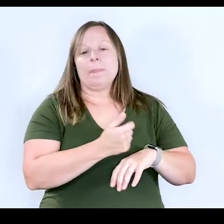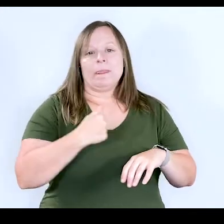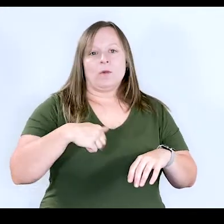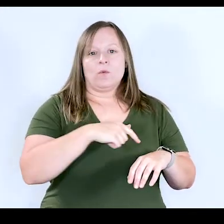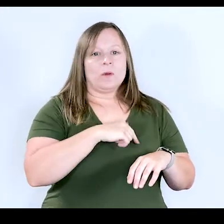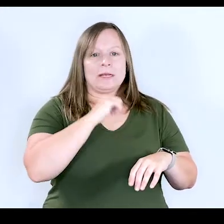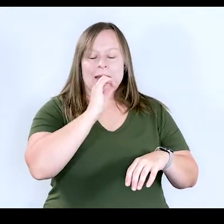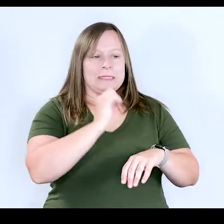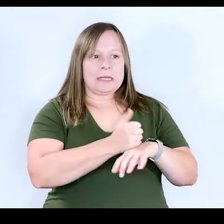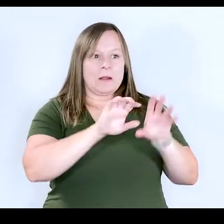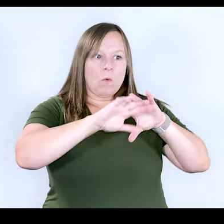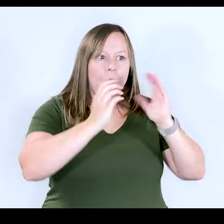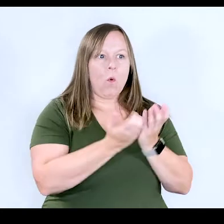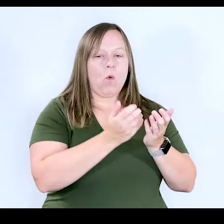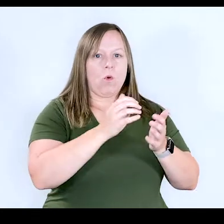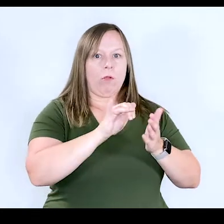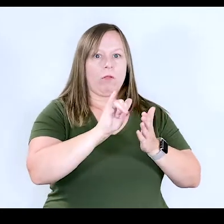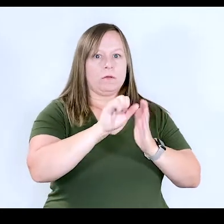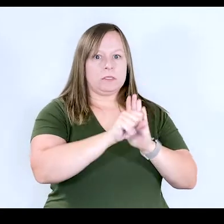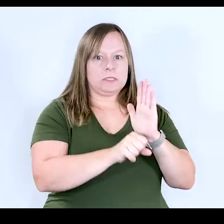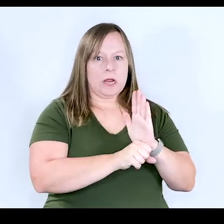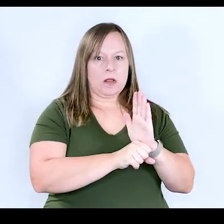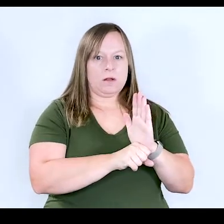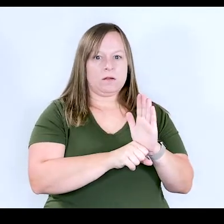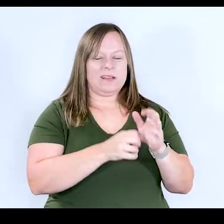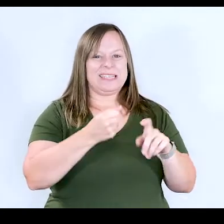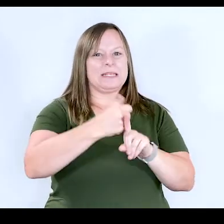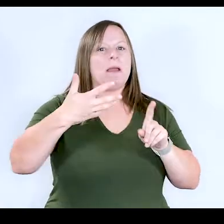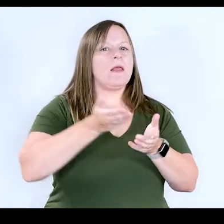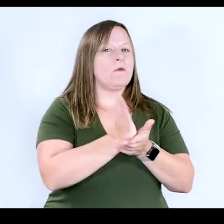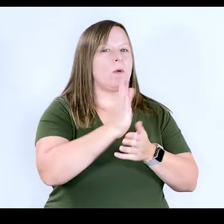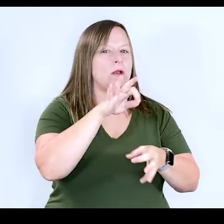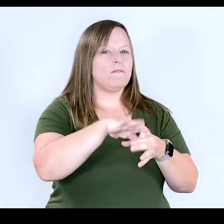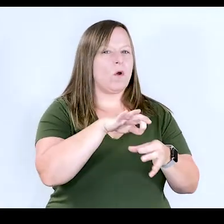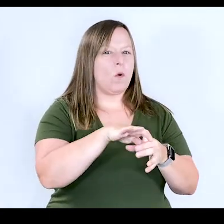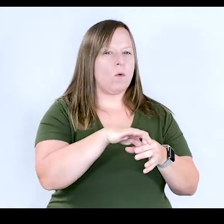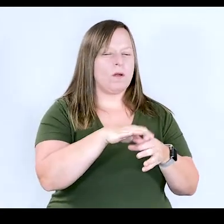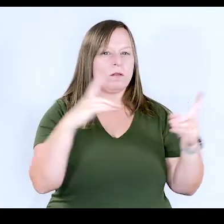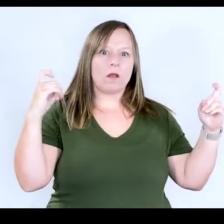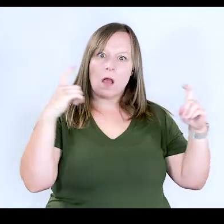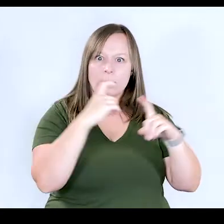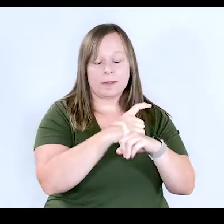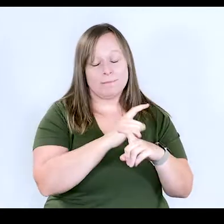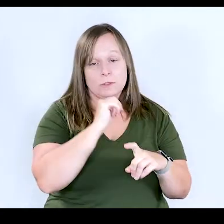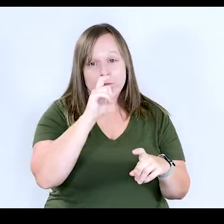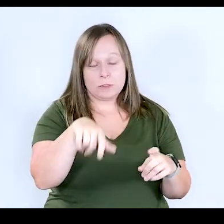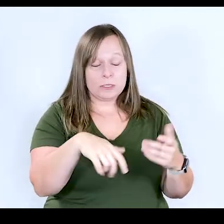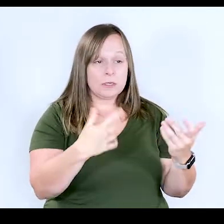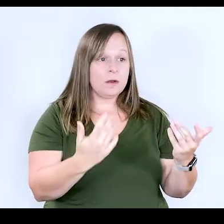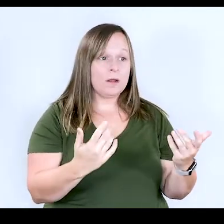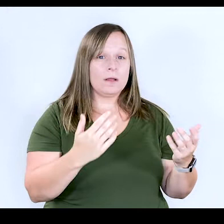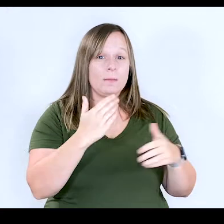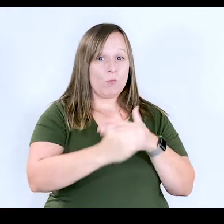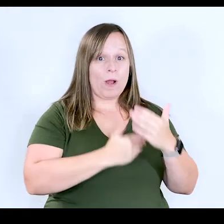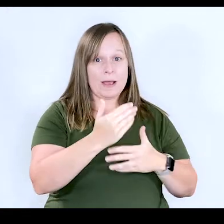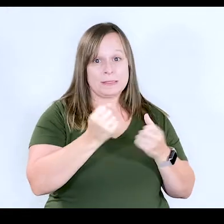we are not set up as a state to expand the right to vote. It's unnecessarily complicated as a process in many ways,